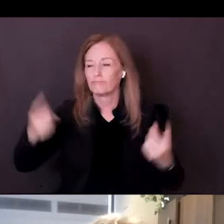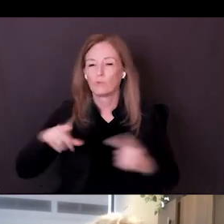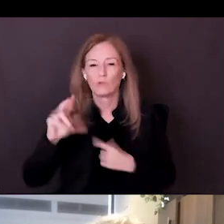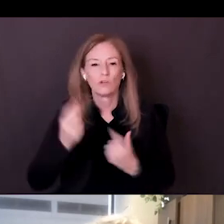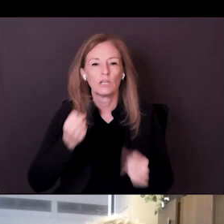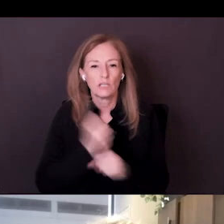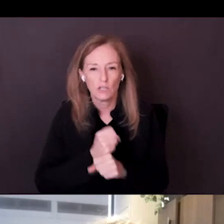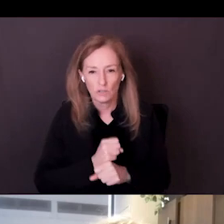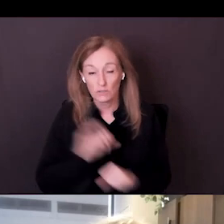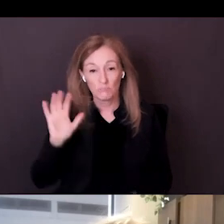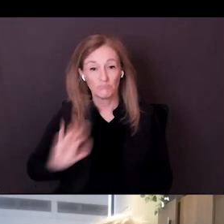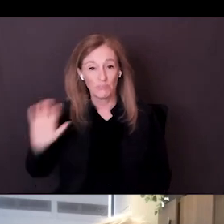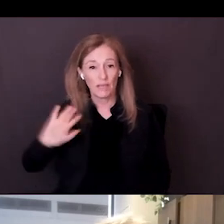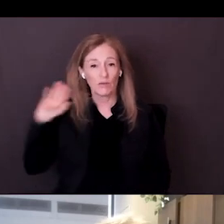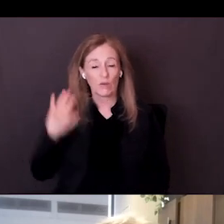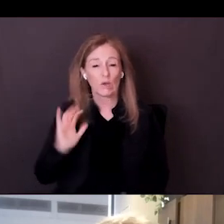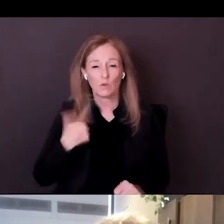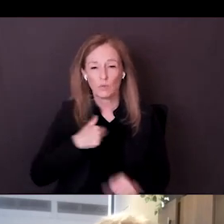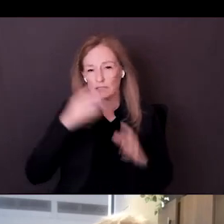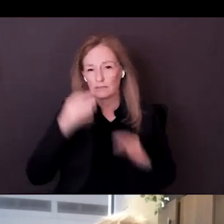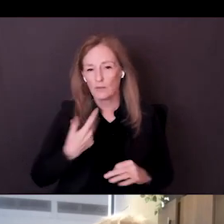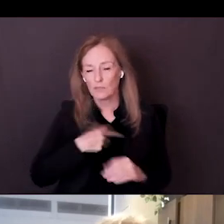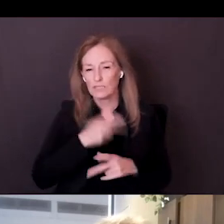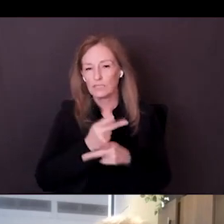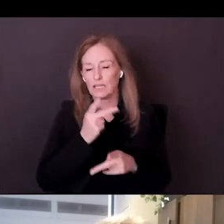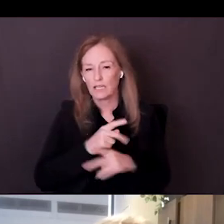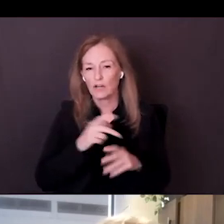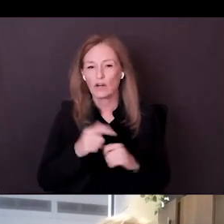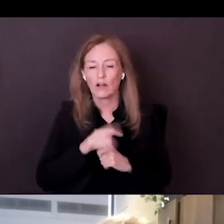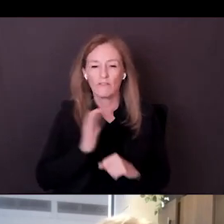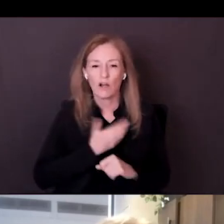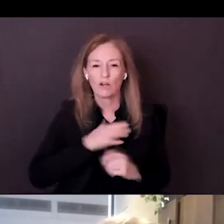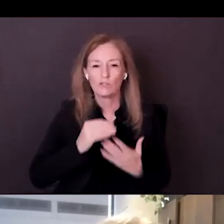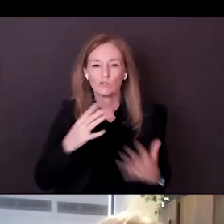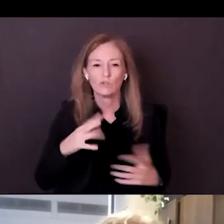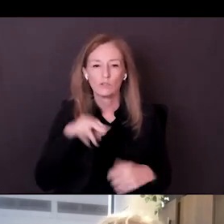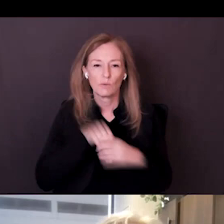NEEDED TO TAKE CARE OF OUR STUDENTS IN THEIR COMMUNITY